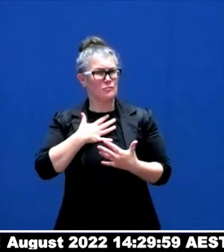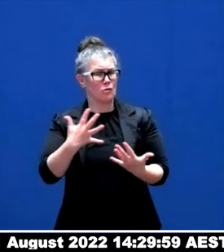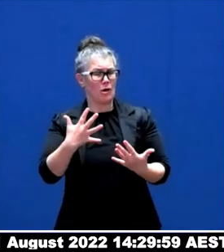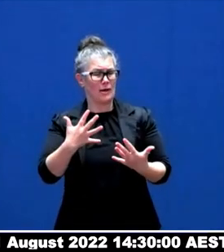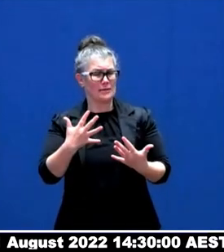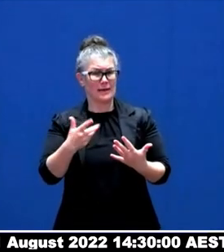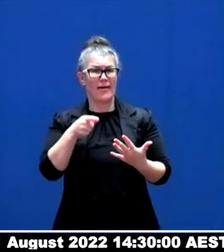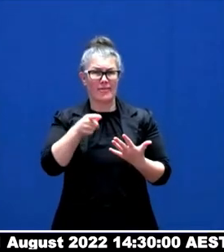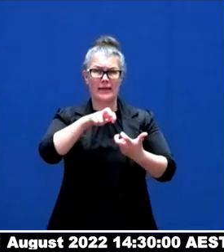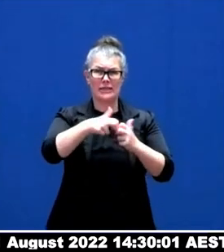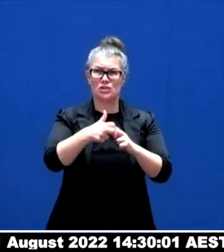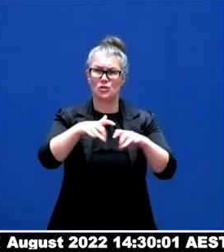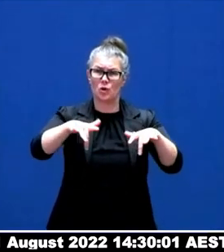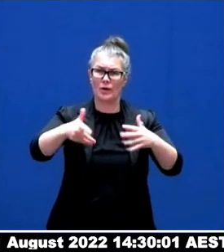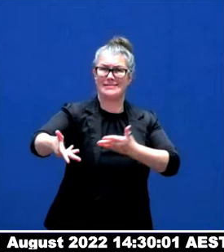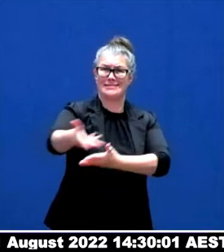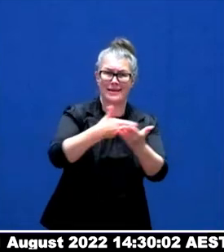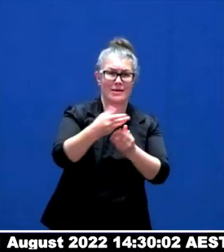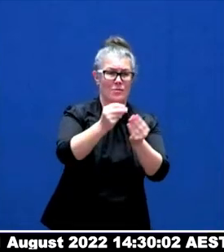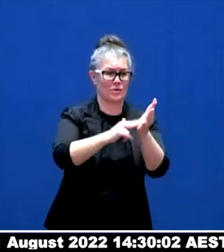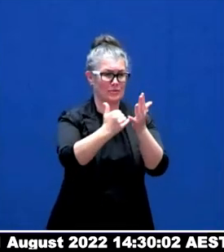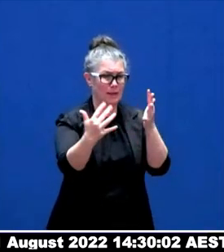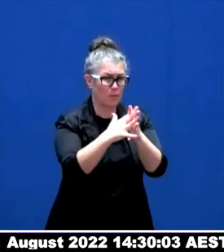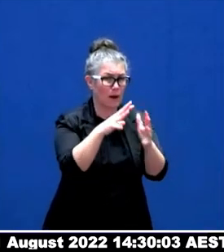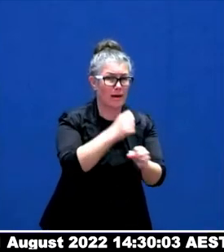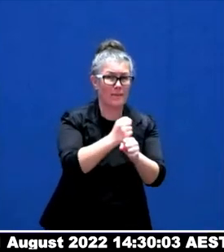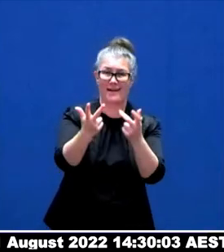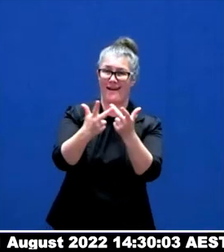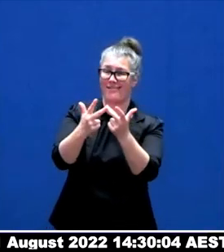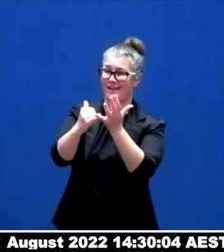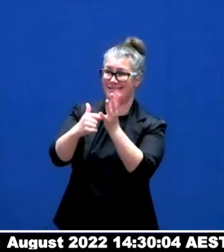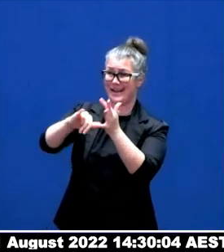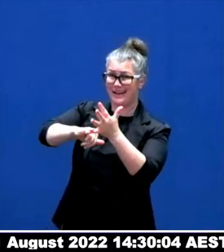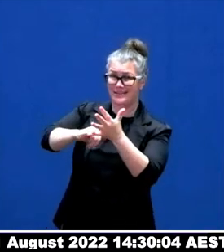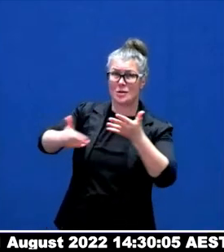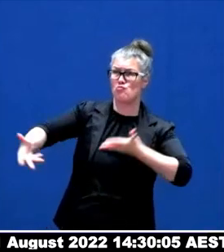high level between the New South Wales government and other state governments and the NDIA, has it not?